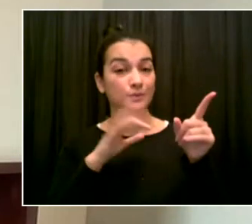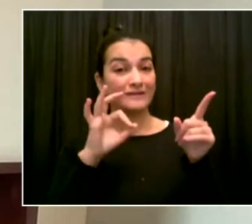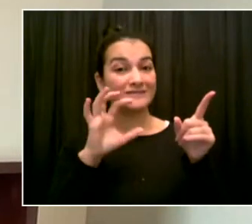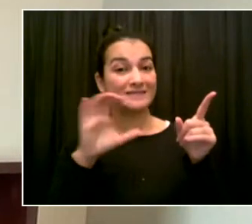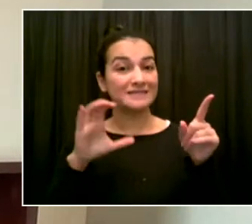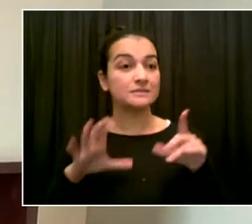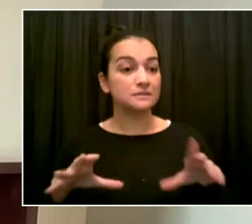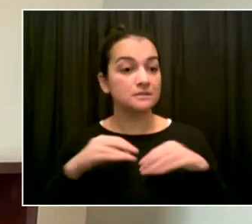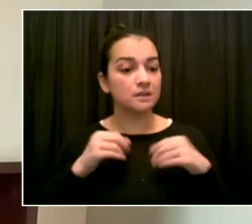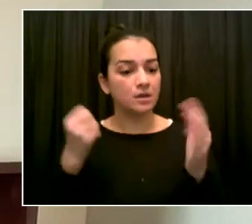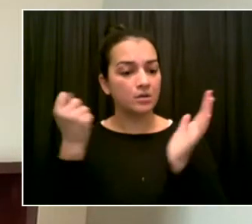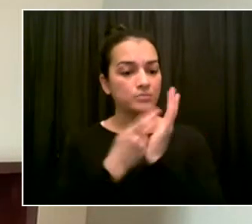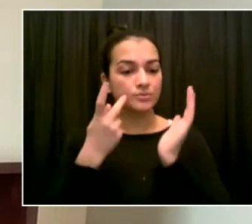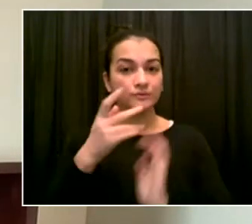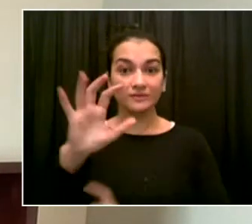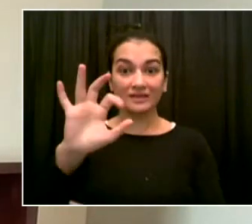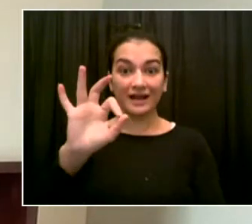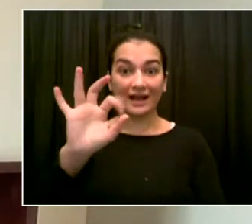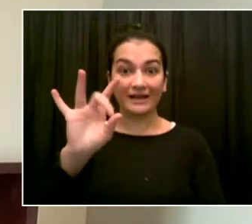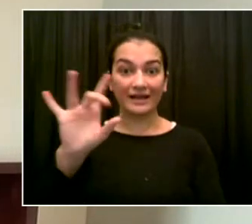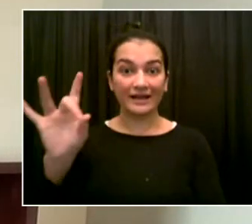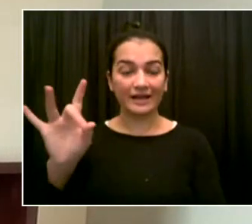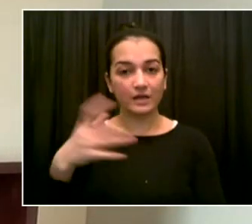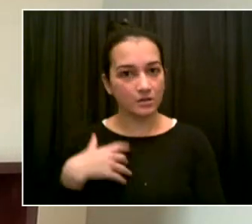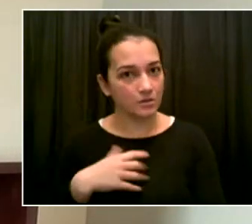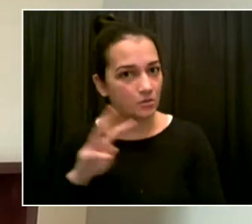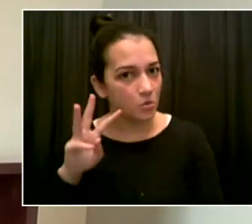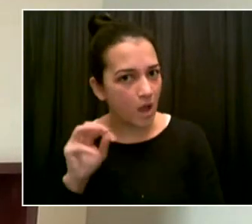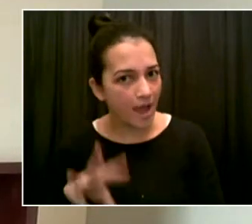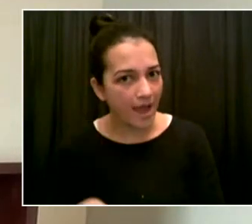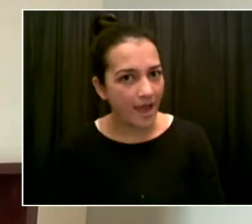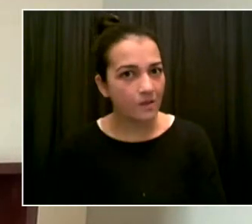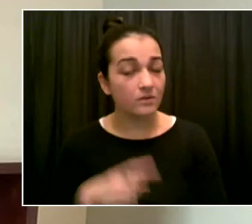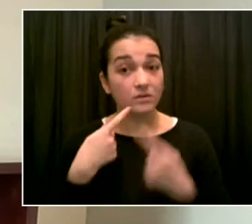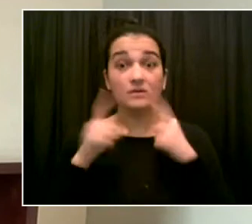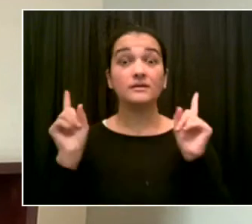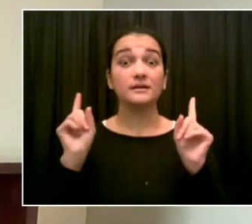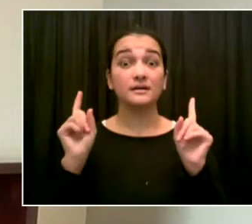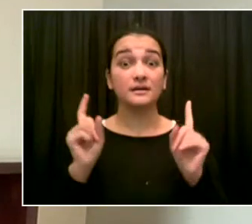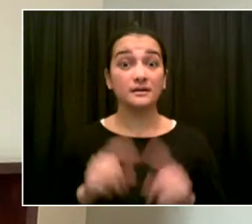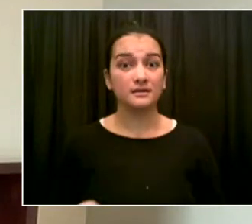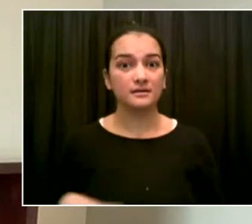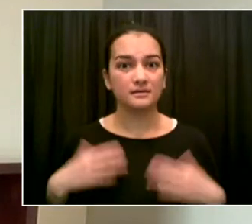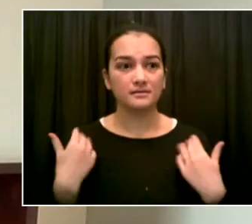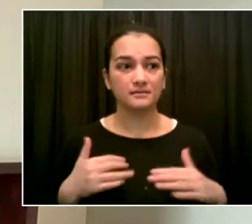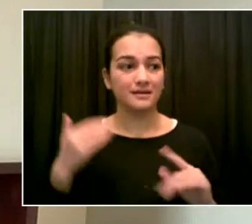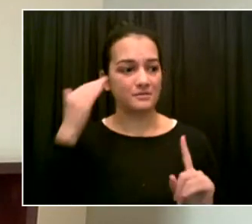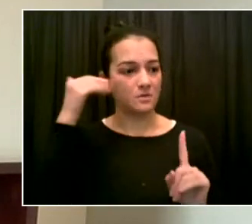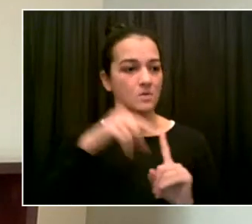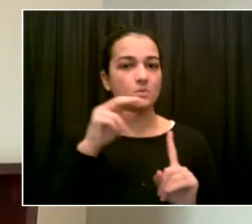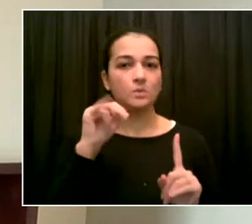OPPORTUNITY THAT WE HAVE WITH 988 AND I WOULD LOVE TO HEAR THE